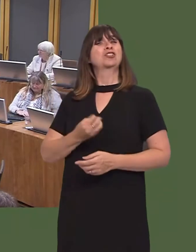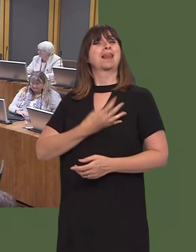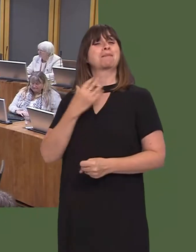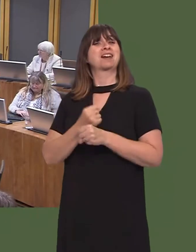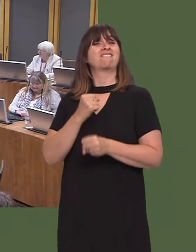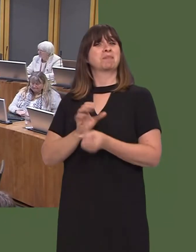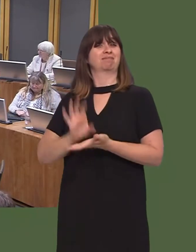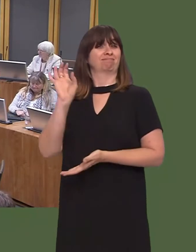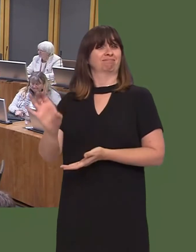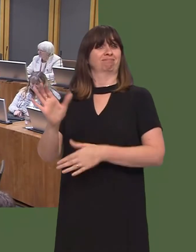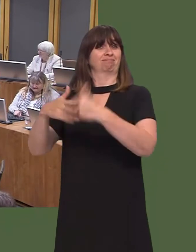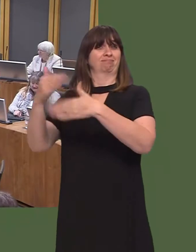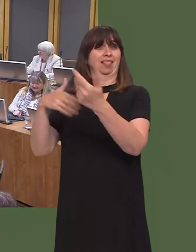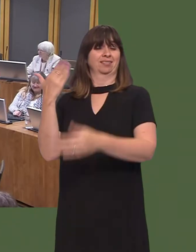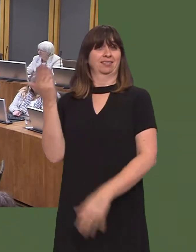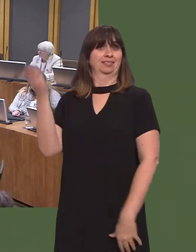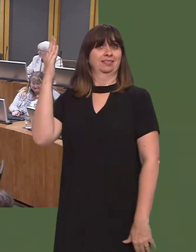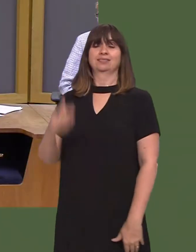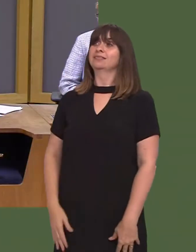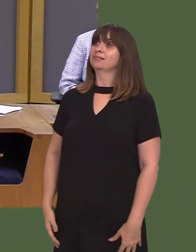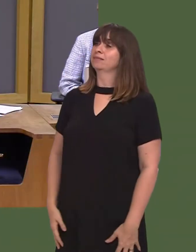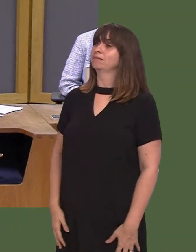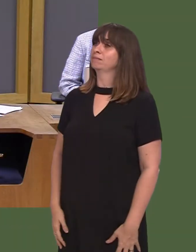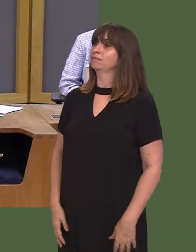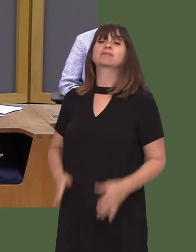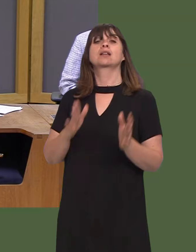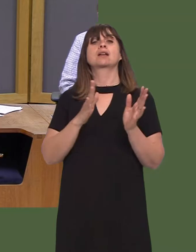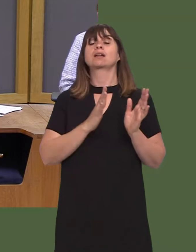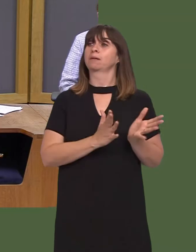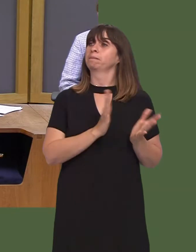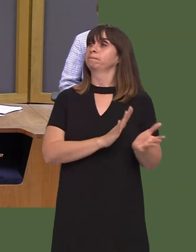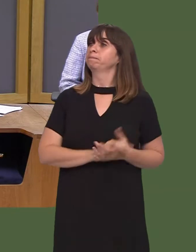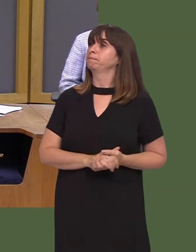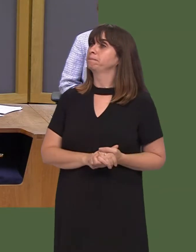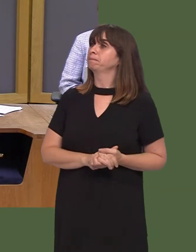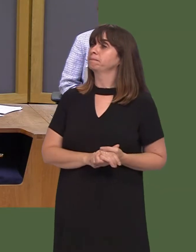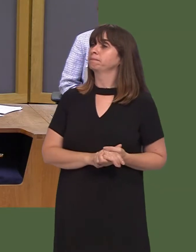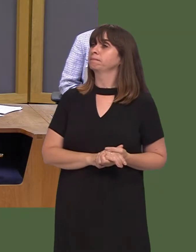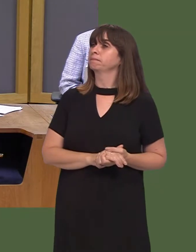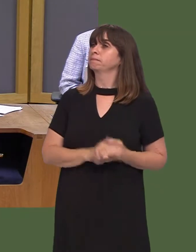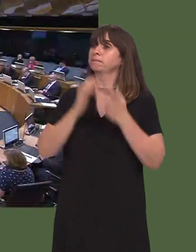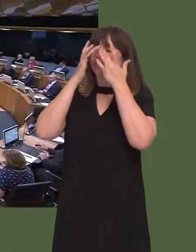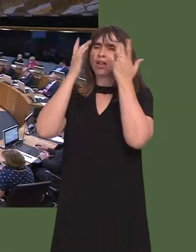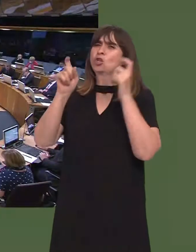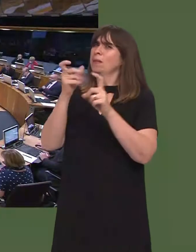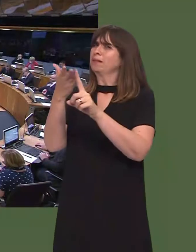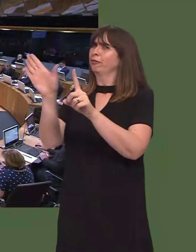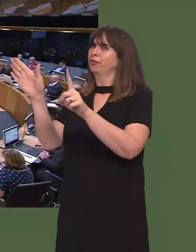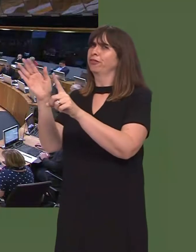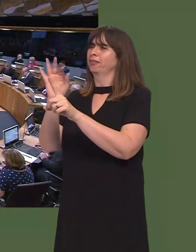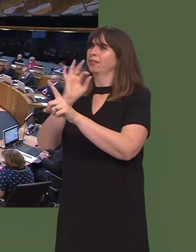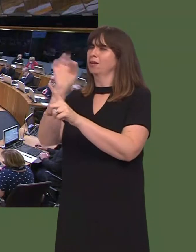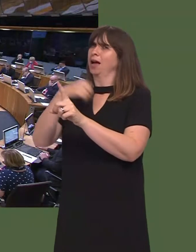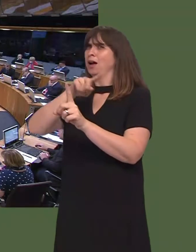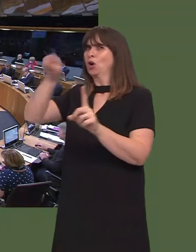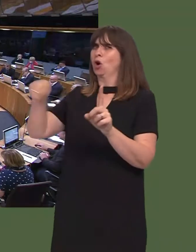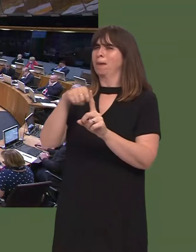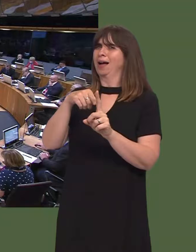under a Welsh Labour Government. Mark Isherwood: Getting back to the original